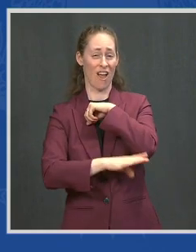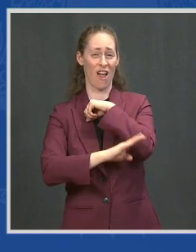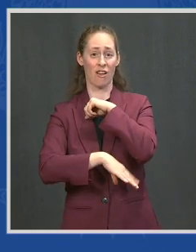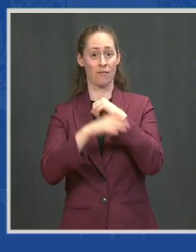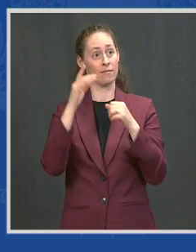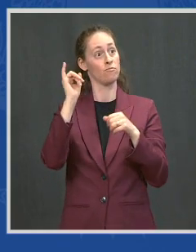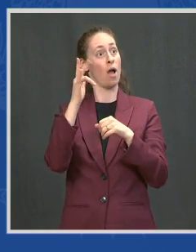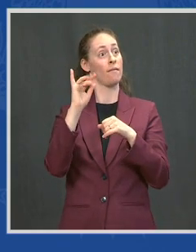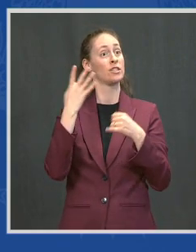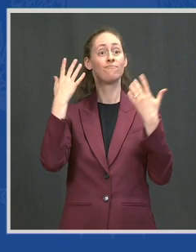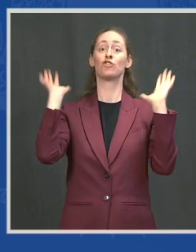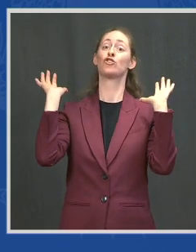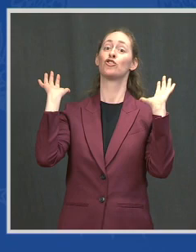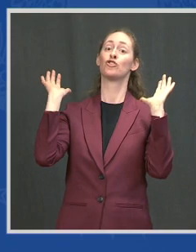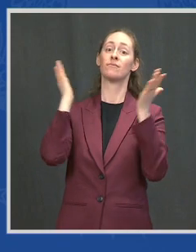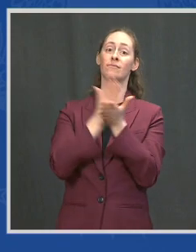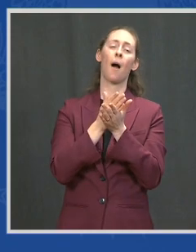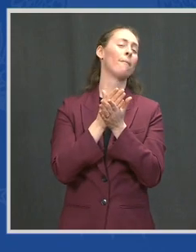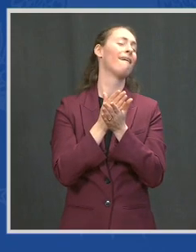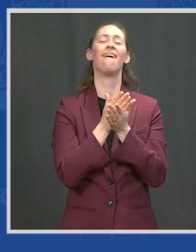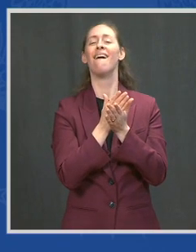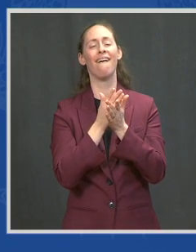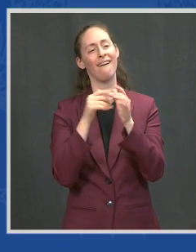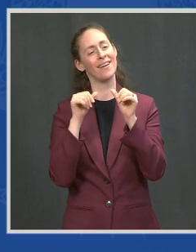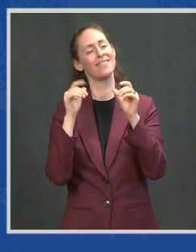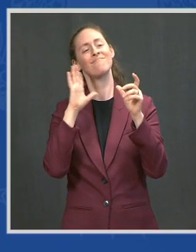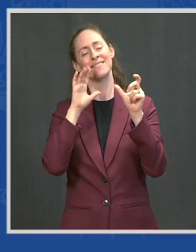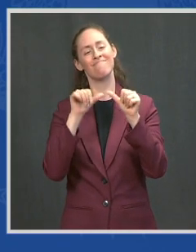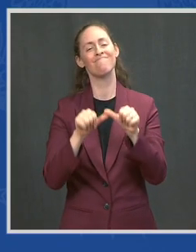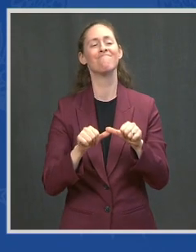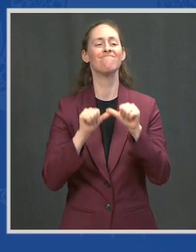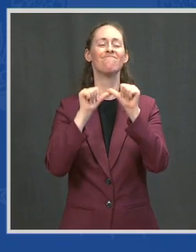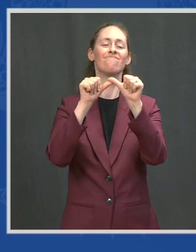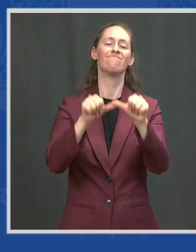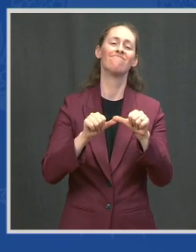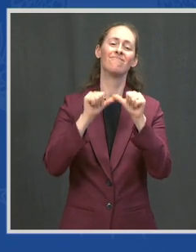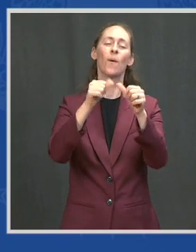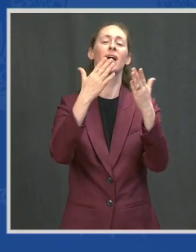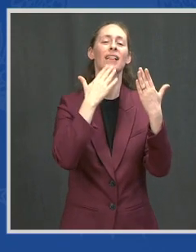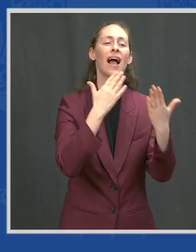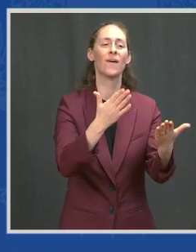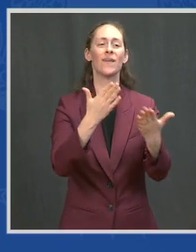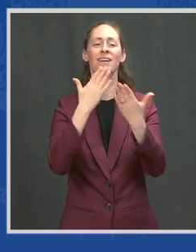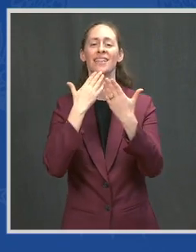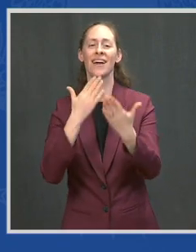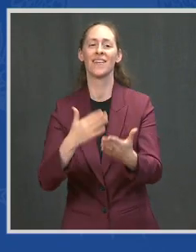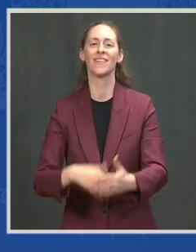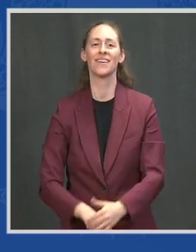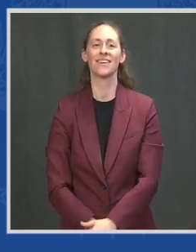we're going to just declare it's over. Thank you so much.